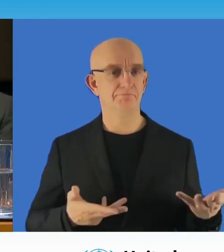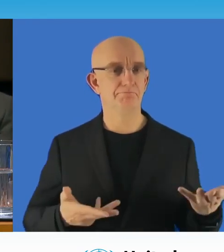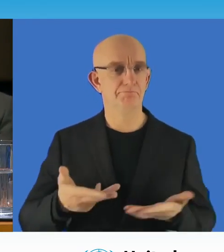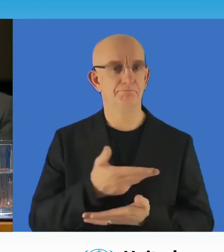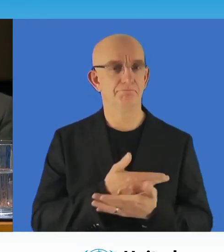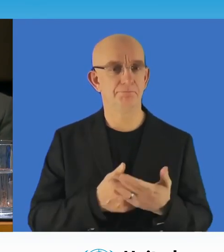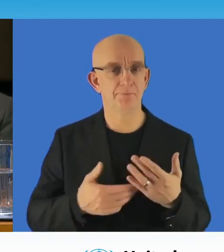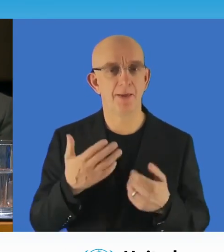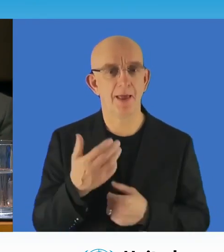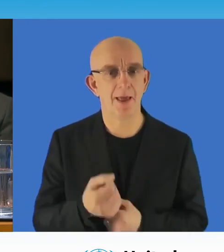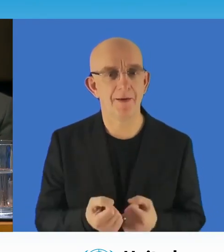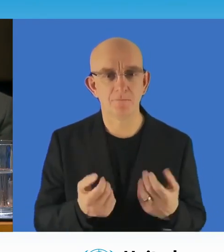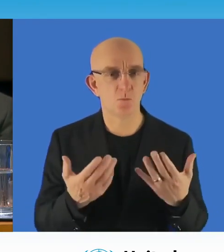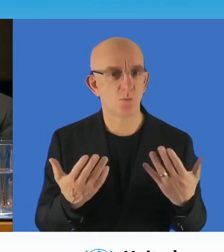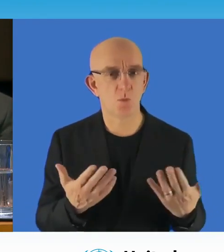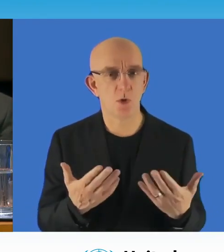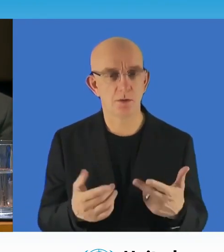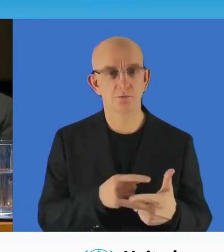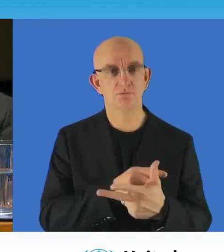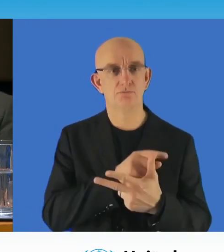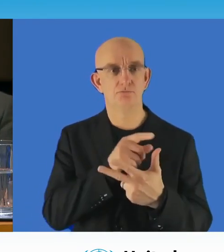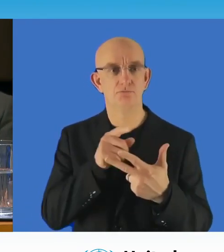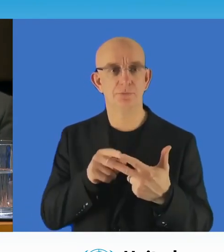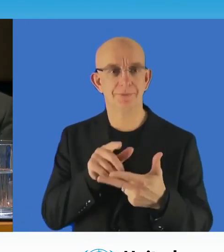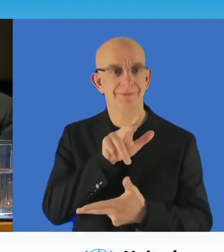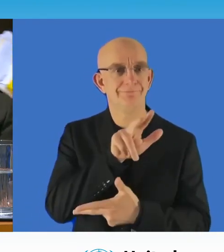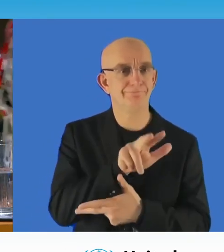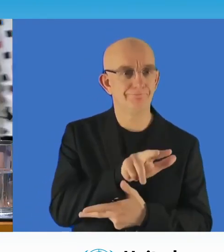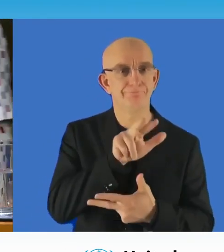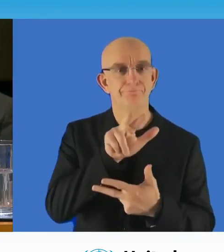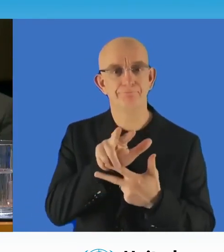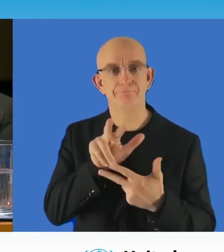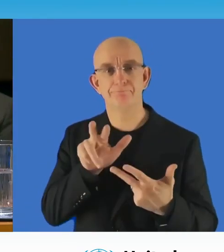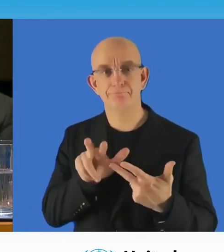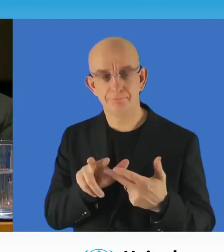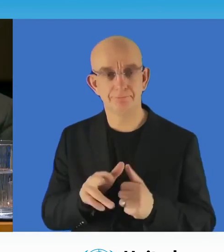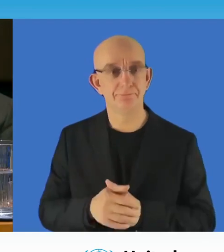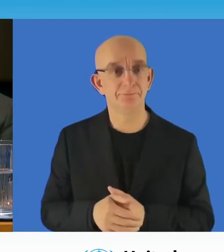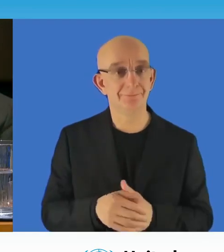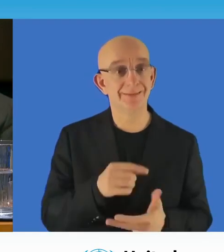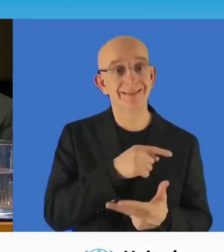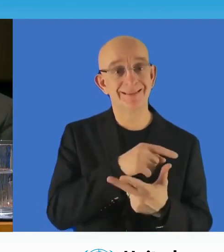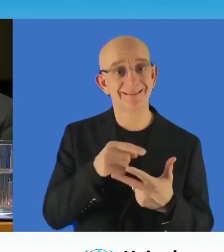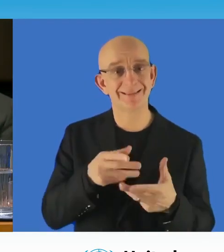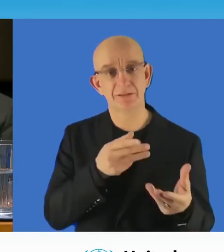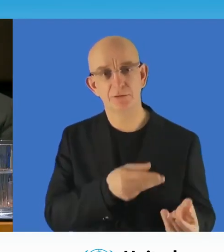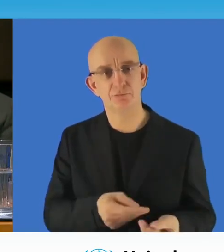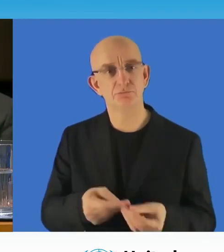delegations Via your Regional representatives in the bureau seeking approval by consensus by